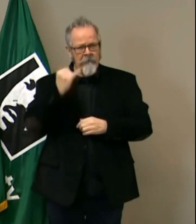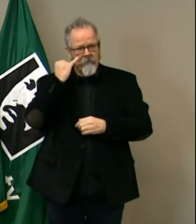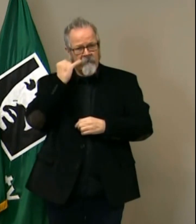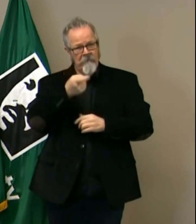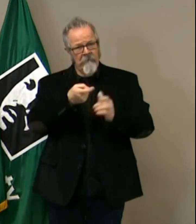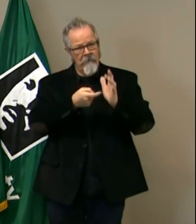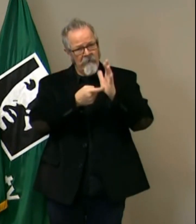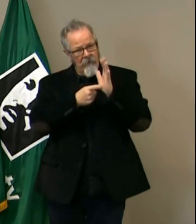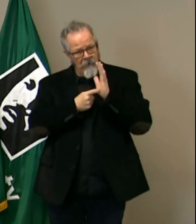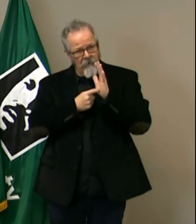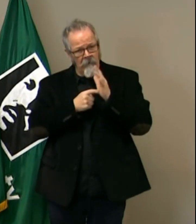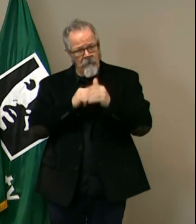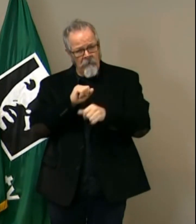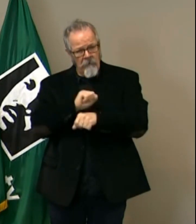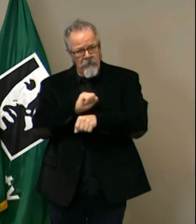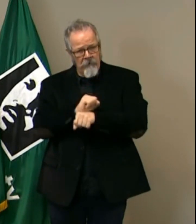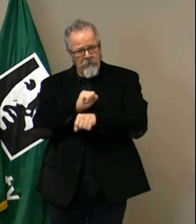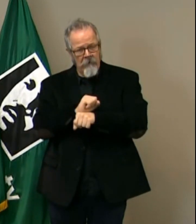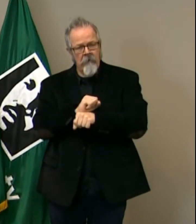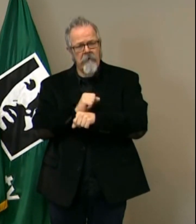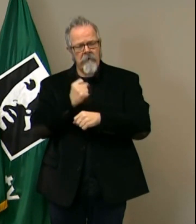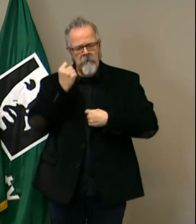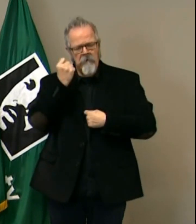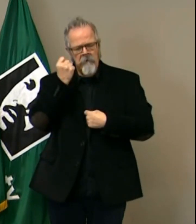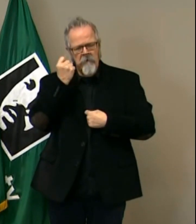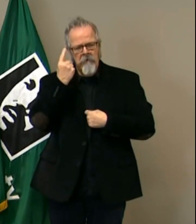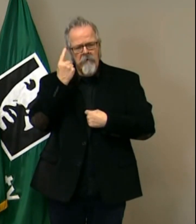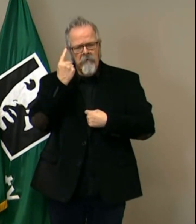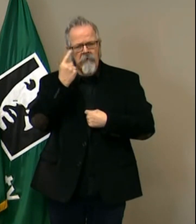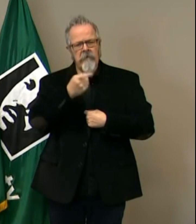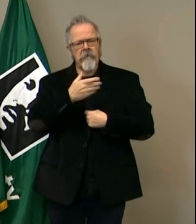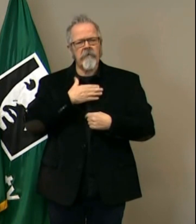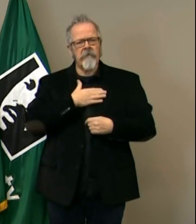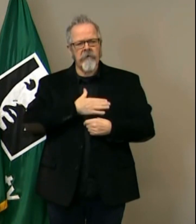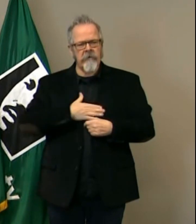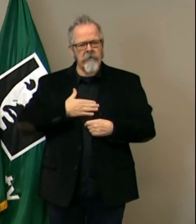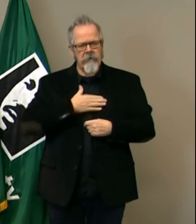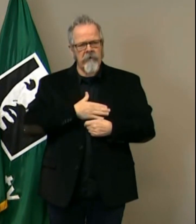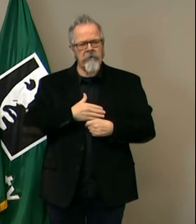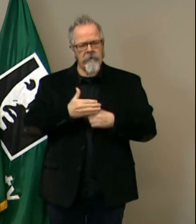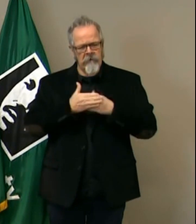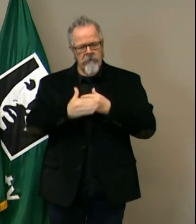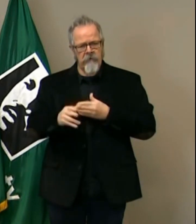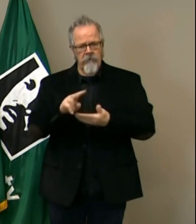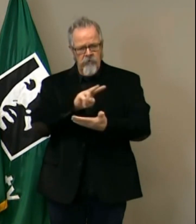weeks as a period of self quarantine to protect yourself and the lives and